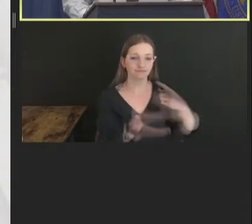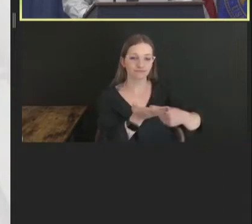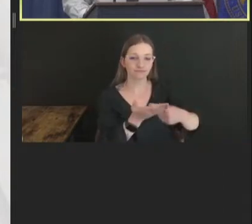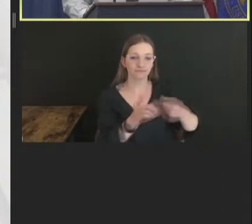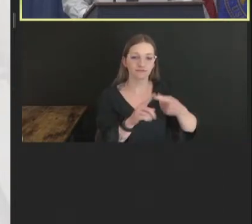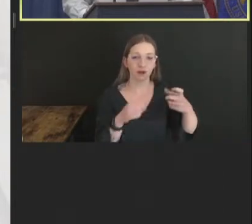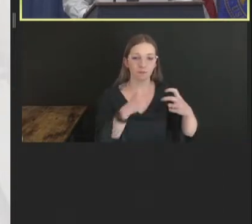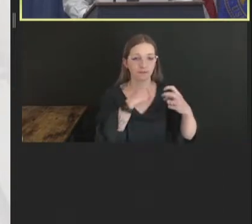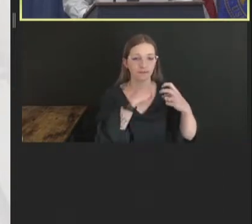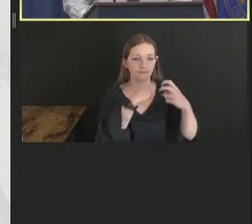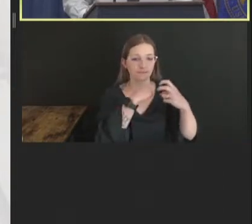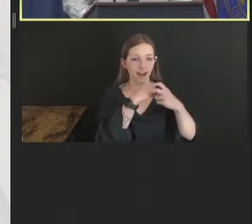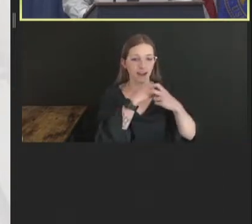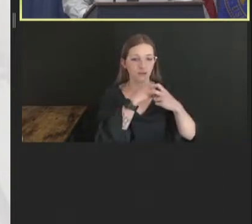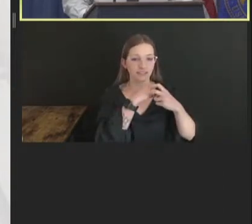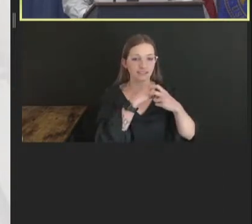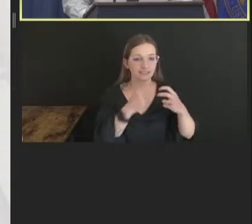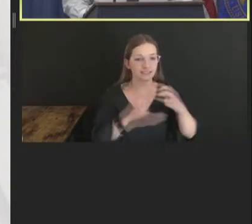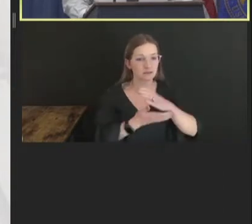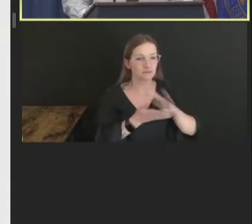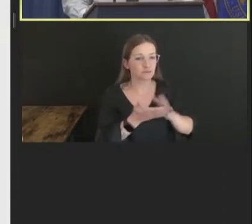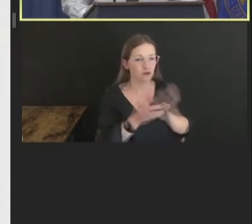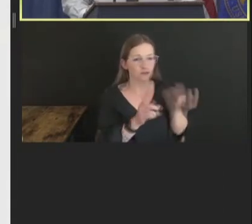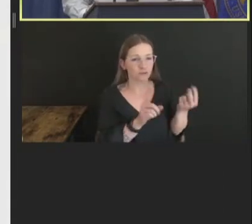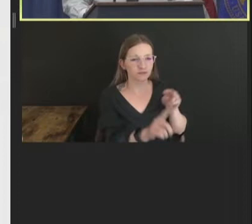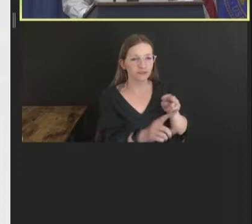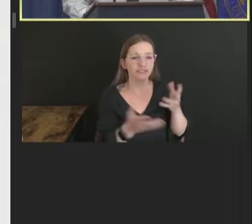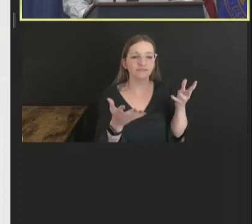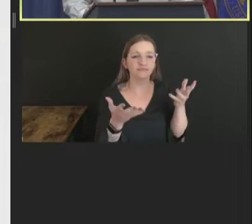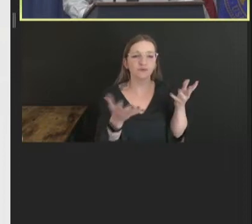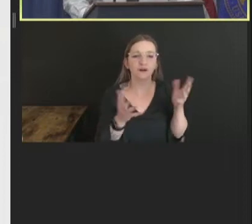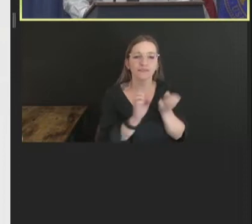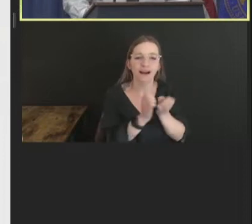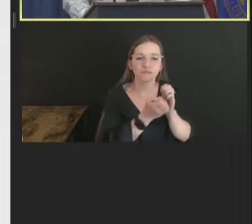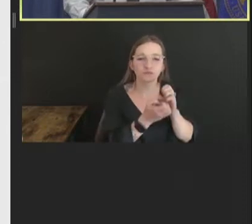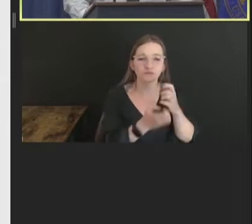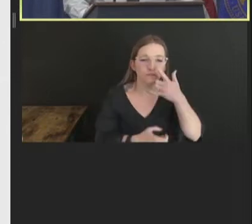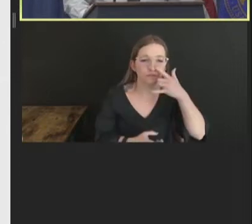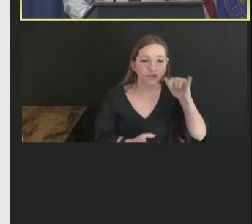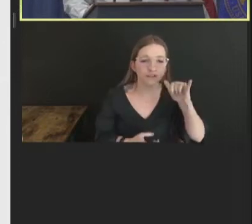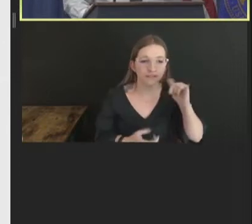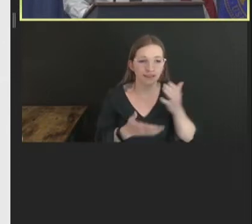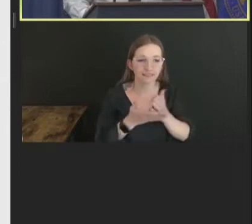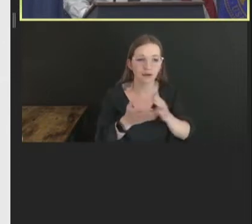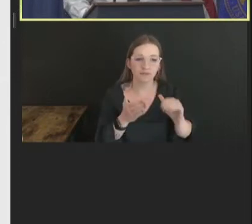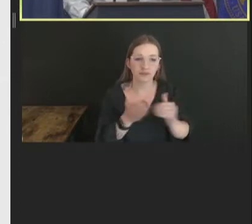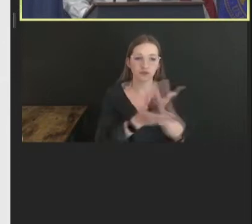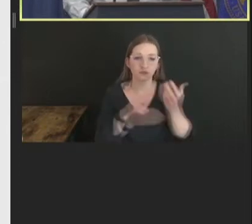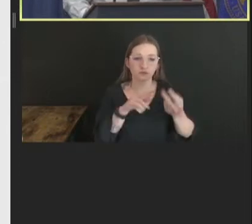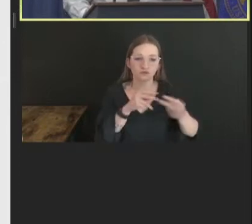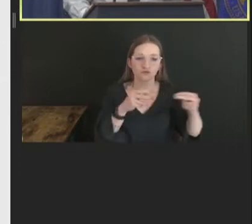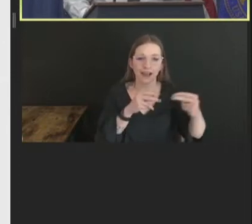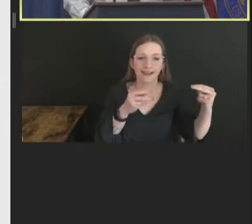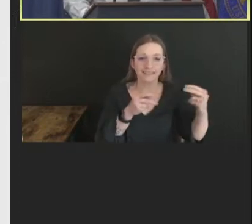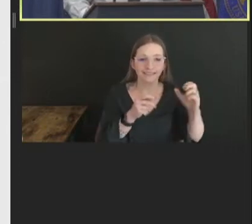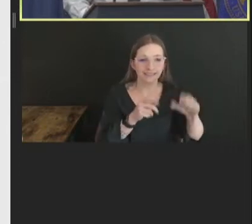some of the Omicron variants that are emerging to date. So, as a virologist, I'm very much